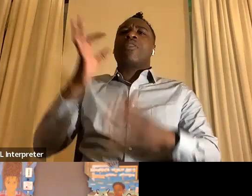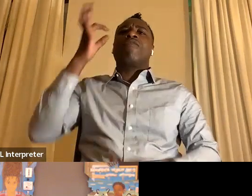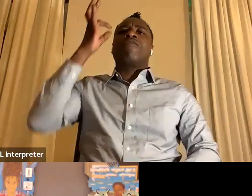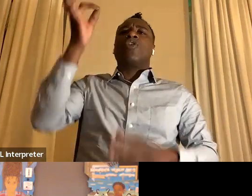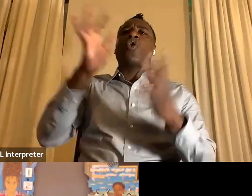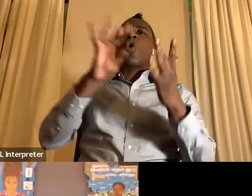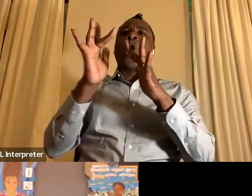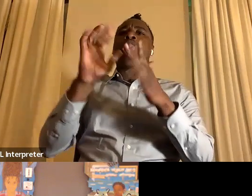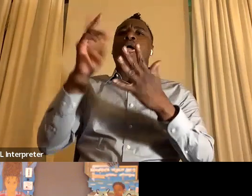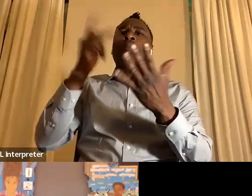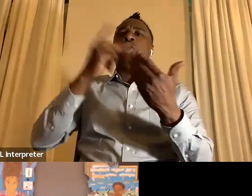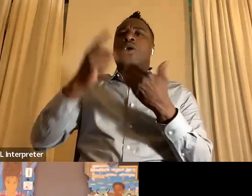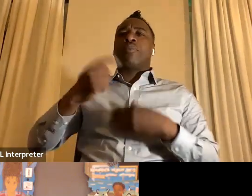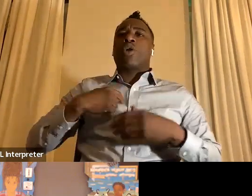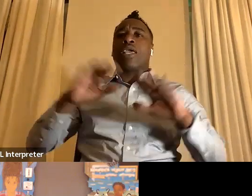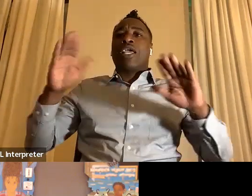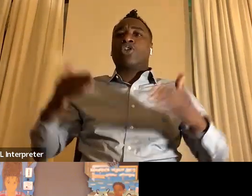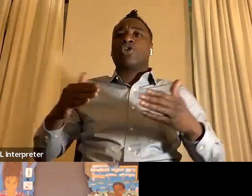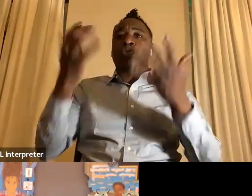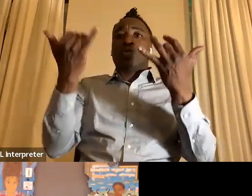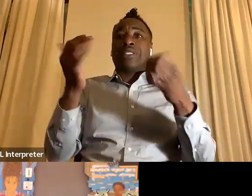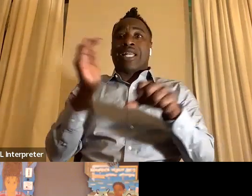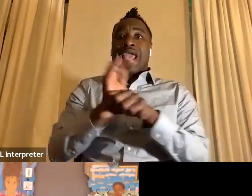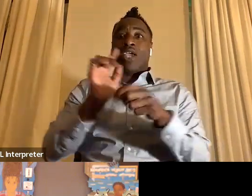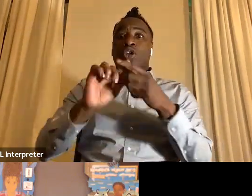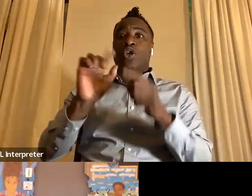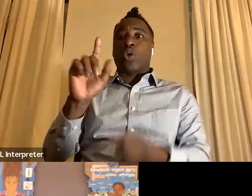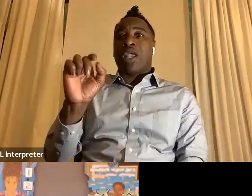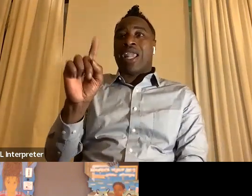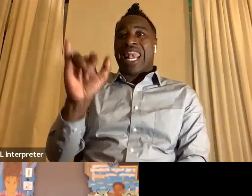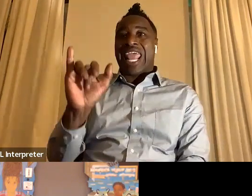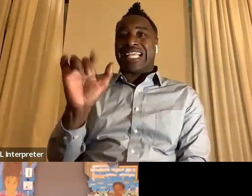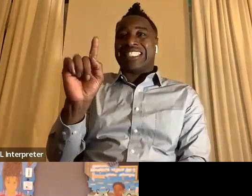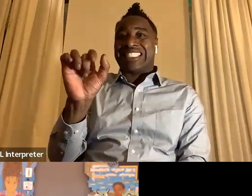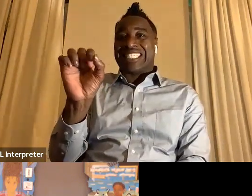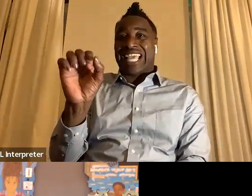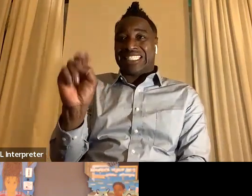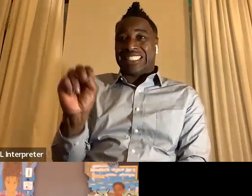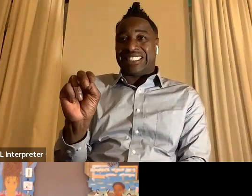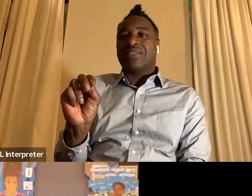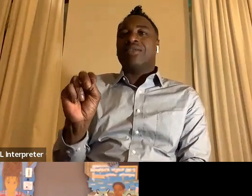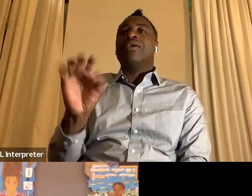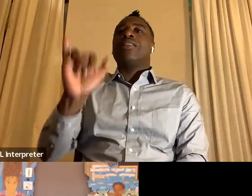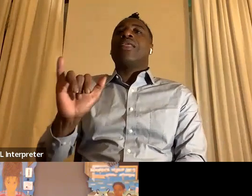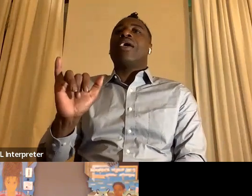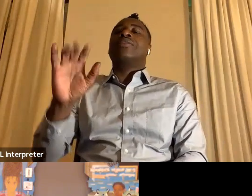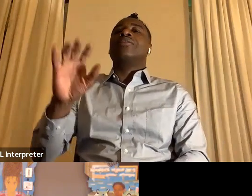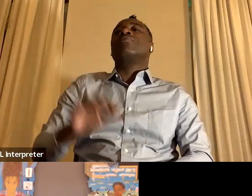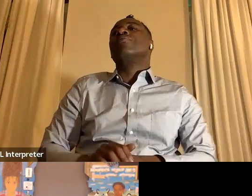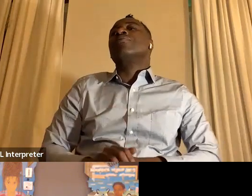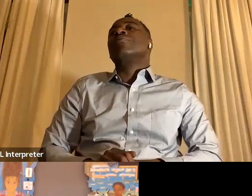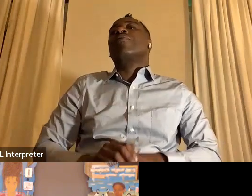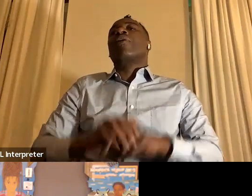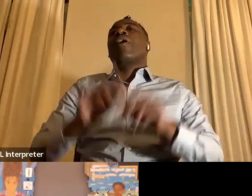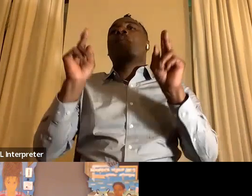I'm going to introduce you tonight to Lexi Tyson. She is a fellow here working at the Peale and she is a junior